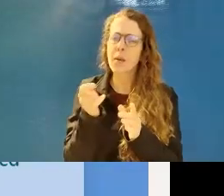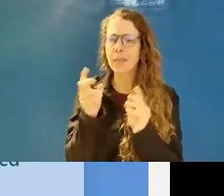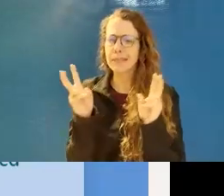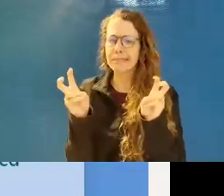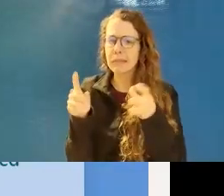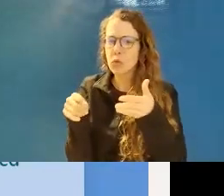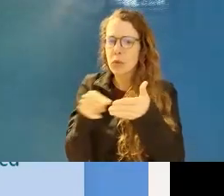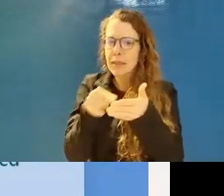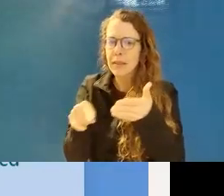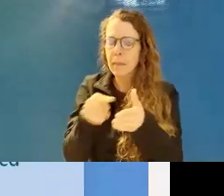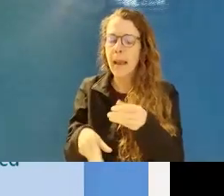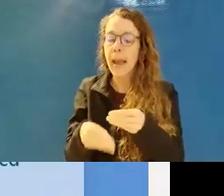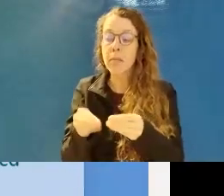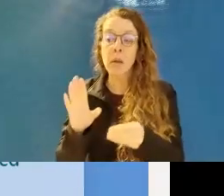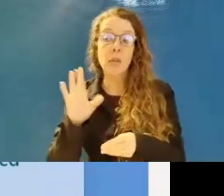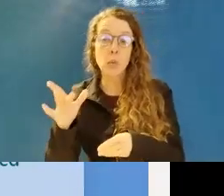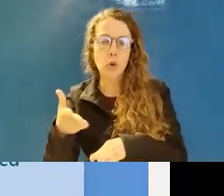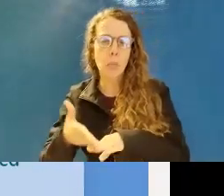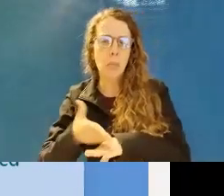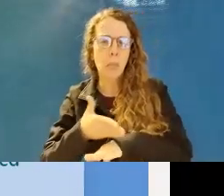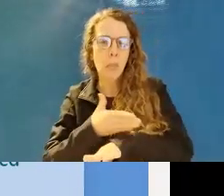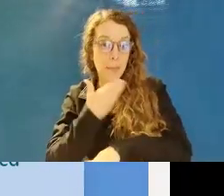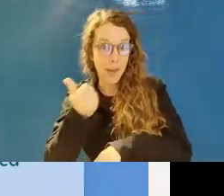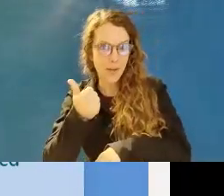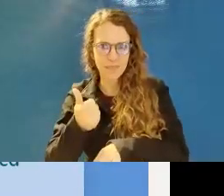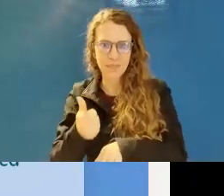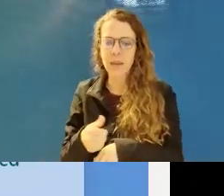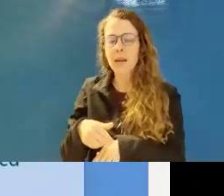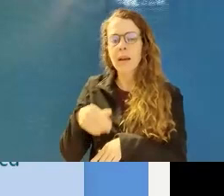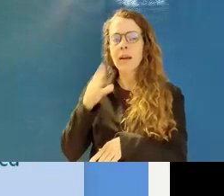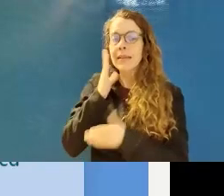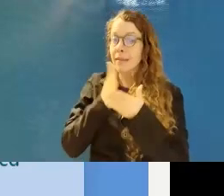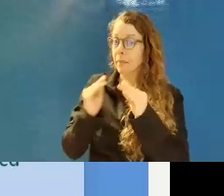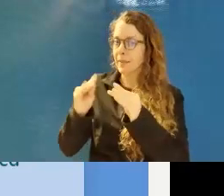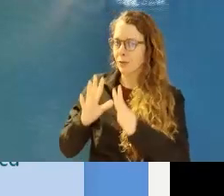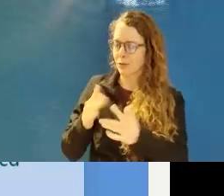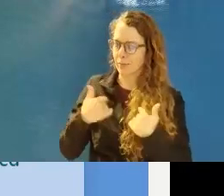so that in the future they can make their answers better. And I know some instructors, I do this sometimes,